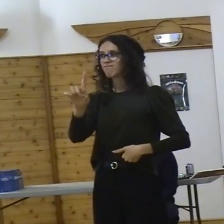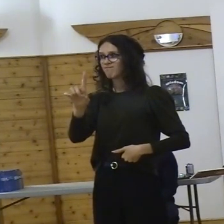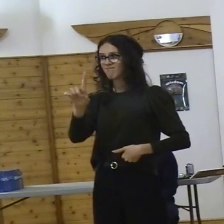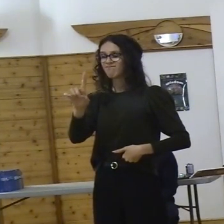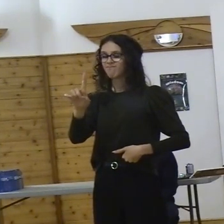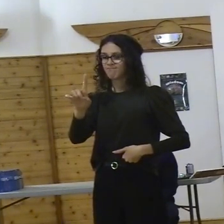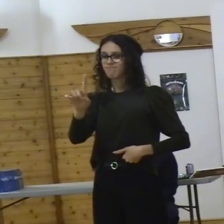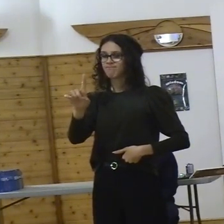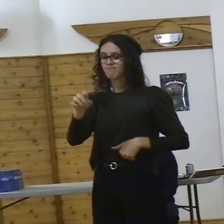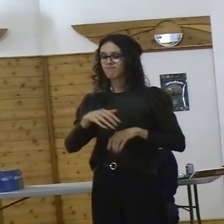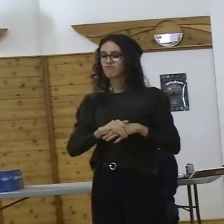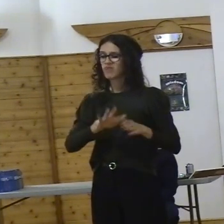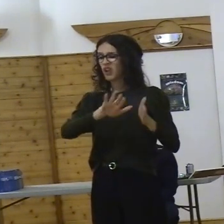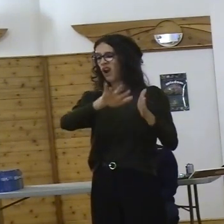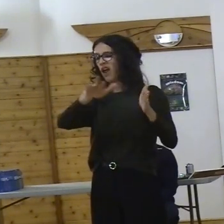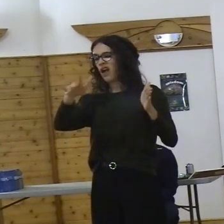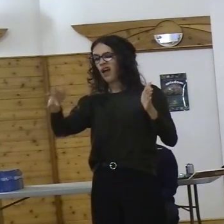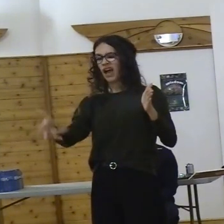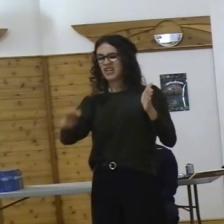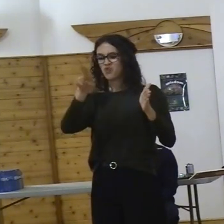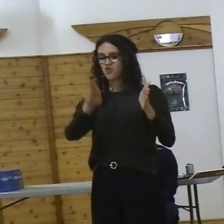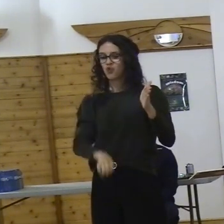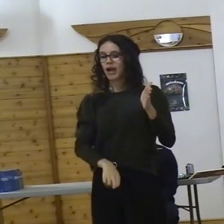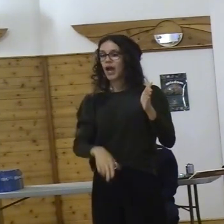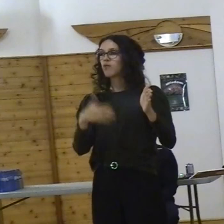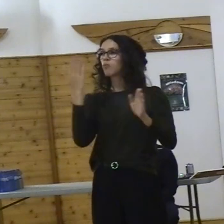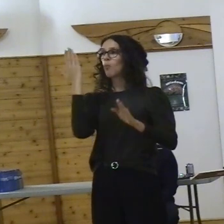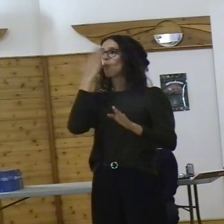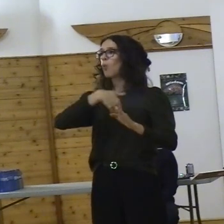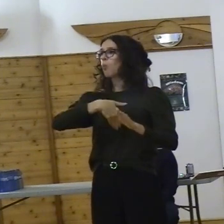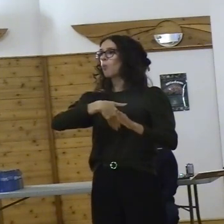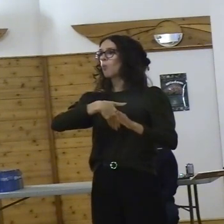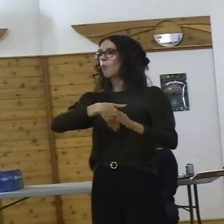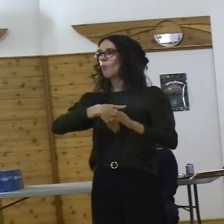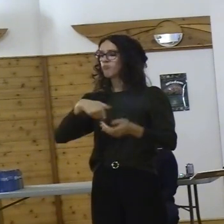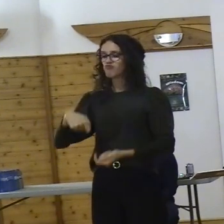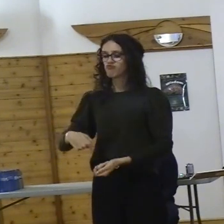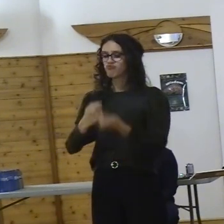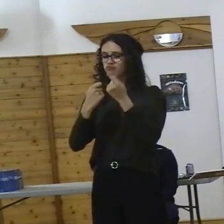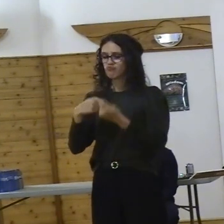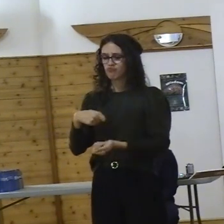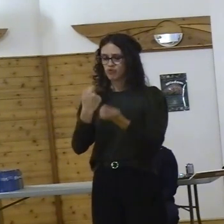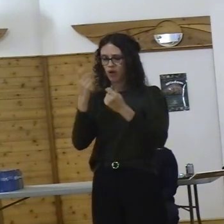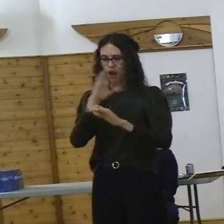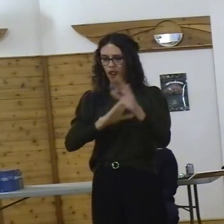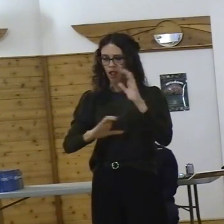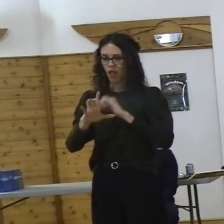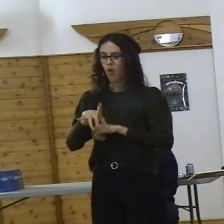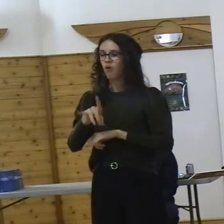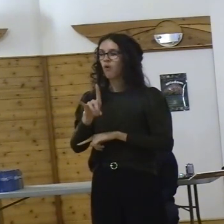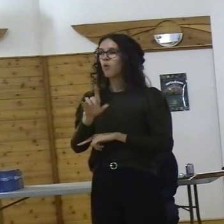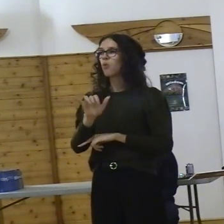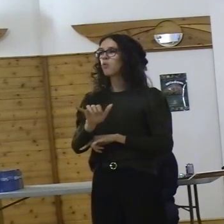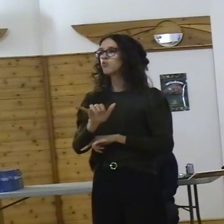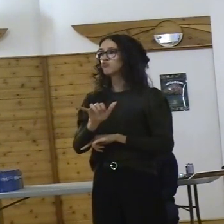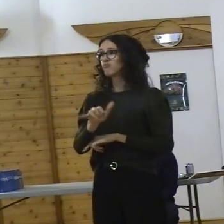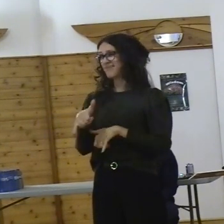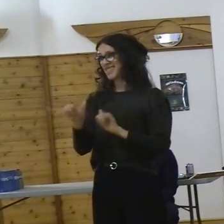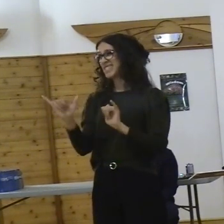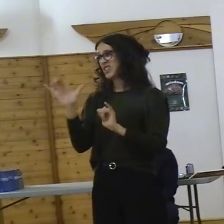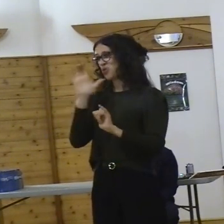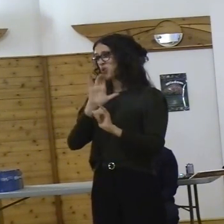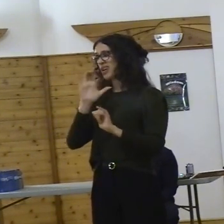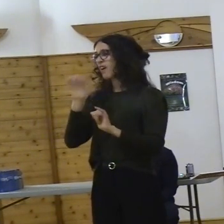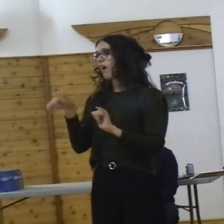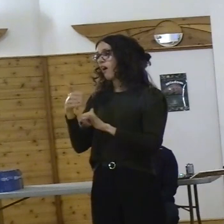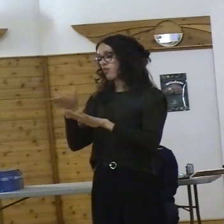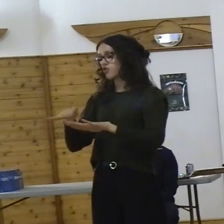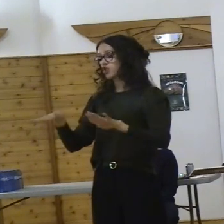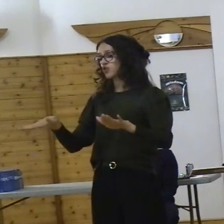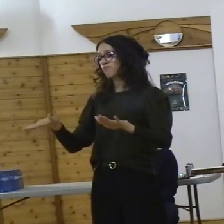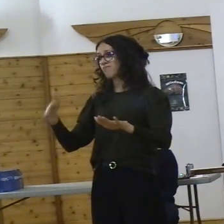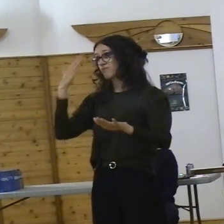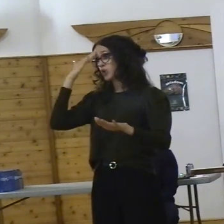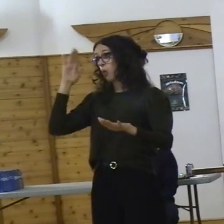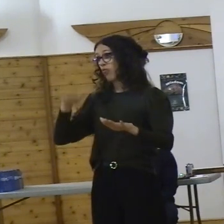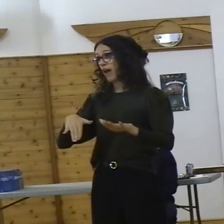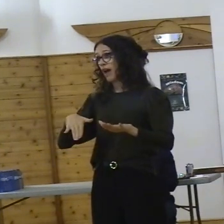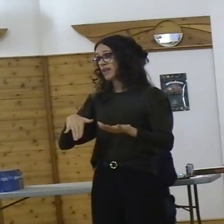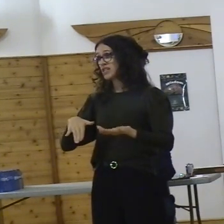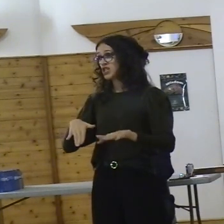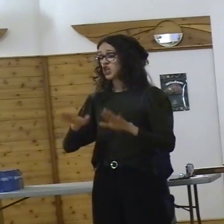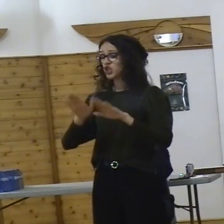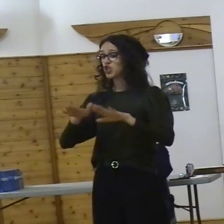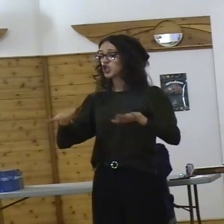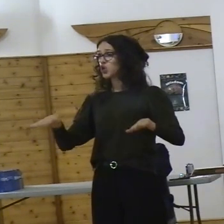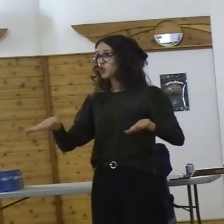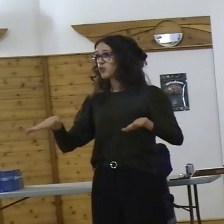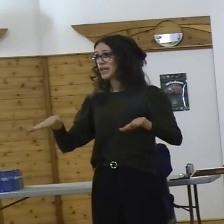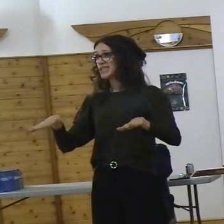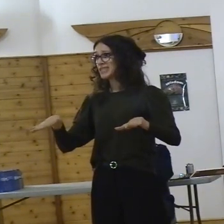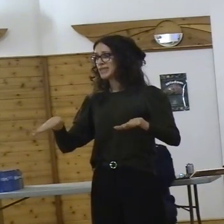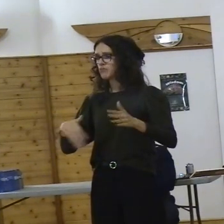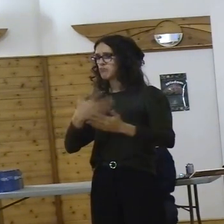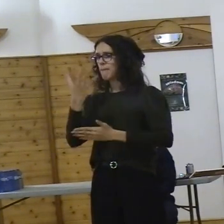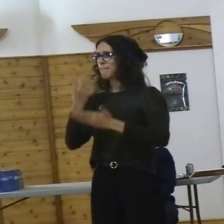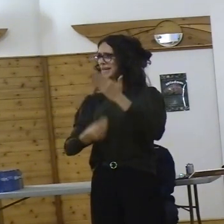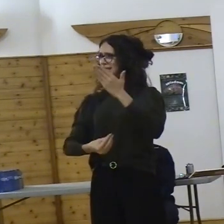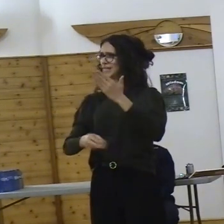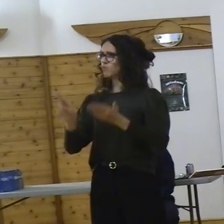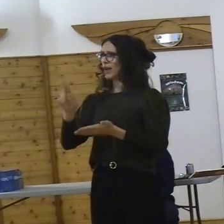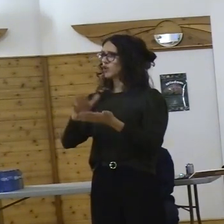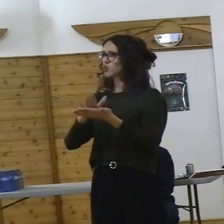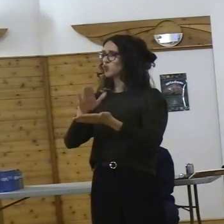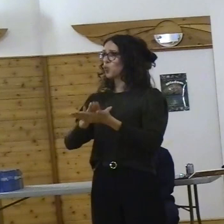And many of times when a student went missing from residential school, they would say they sent them home.